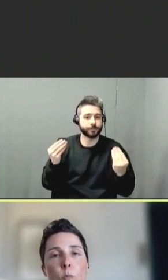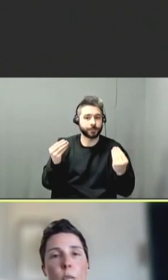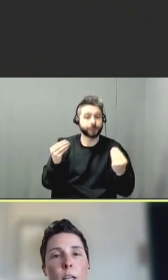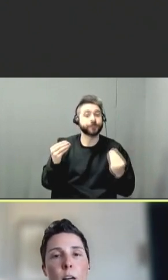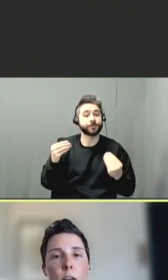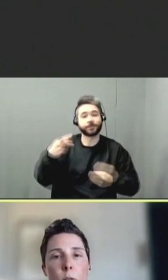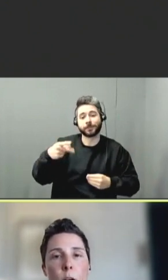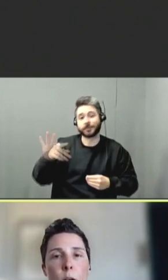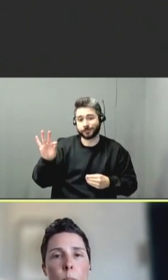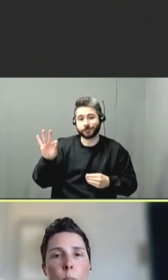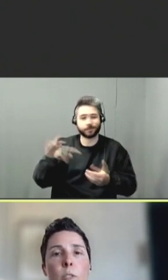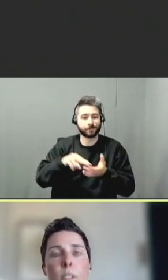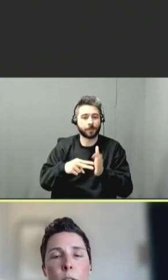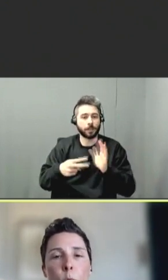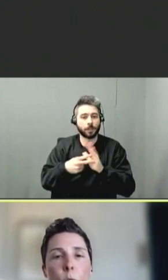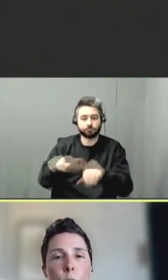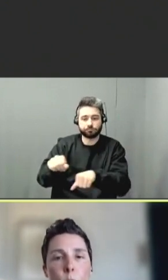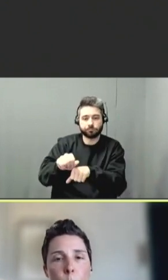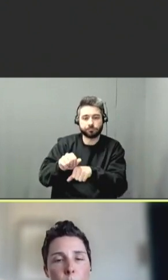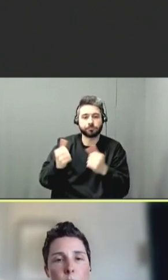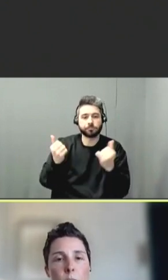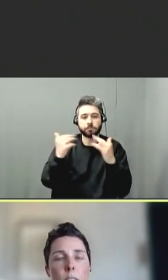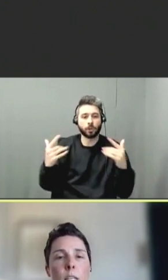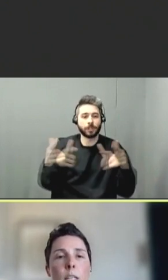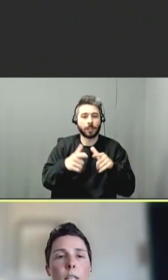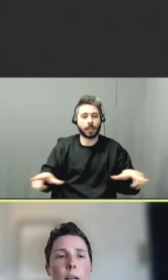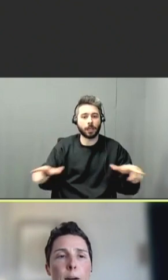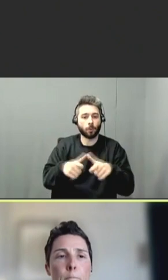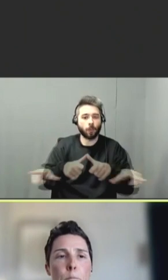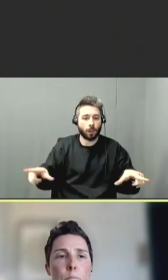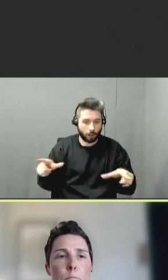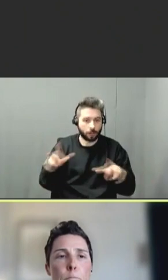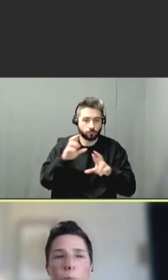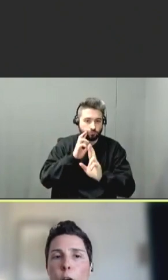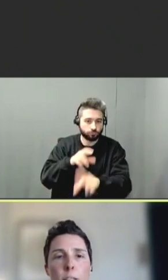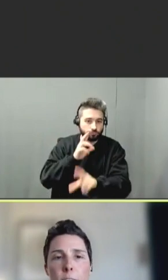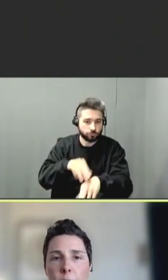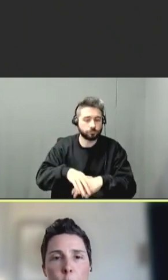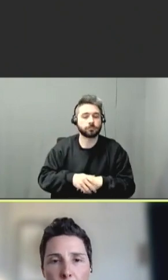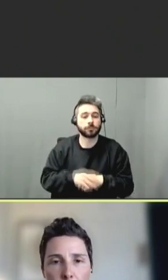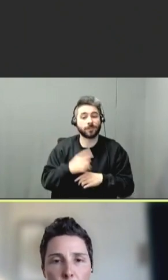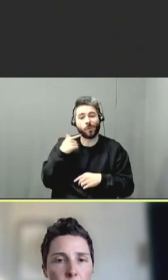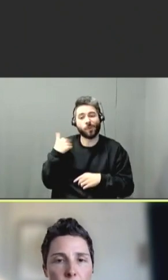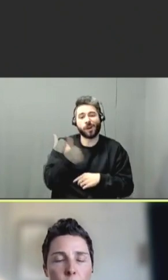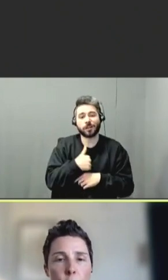working on multi-lingual responses. For us, it's Spanish. It's English,